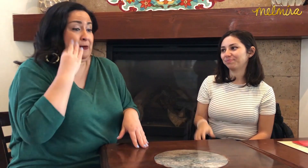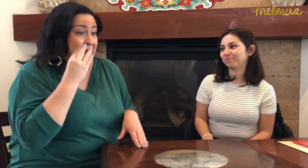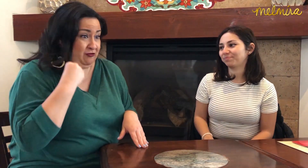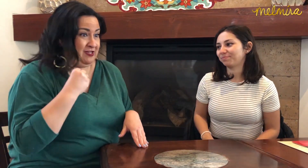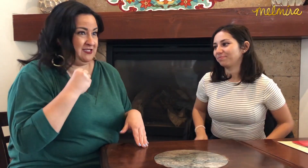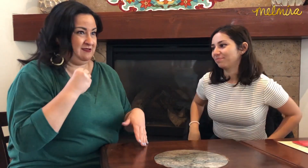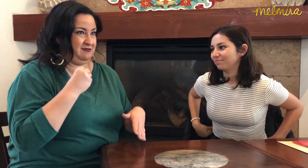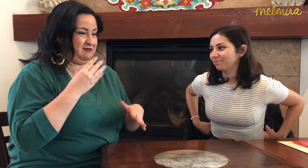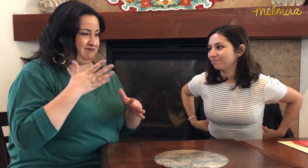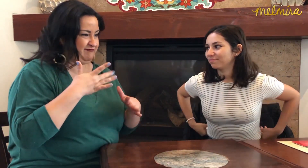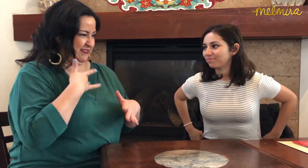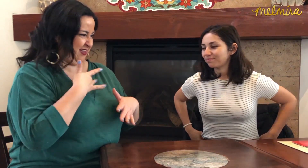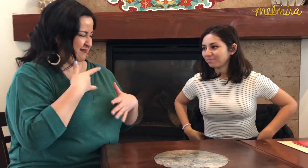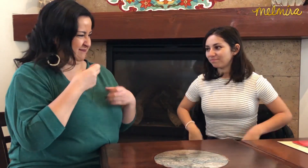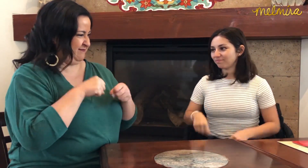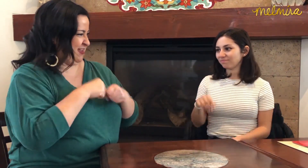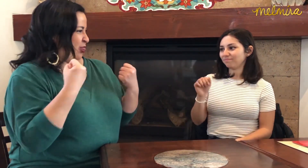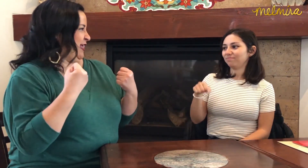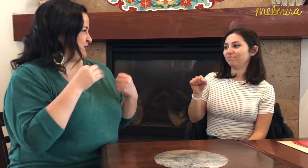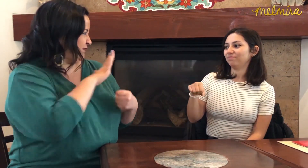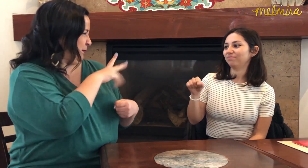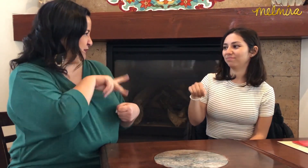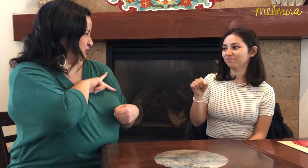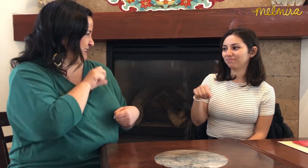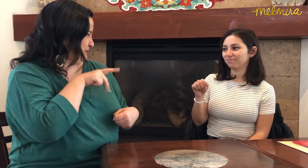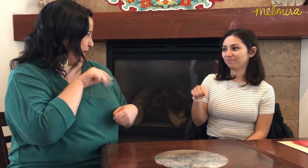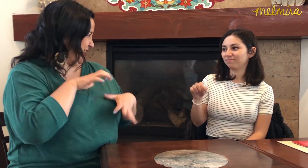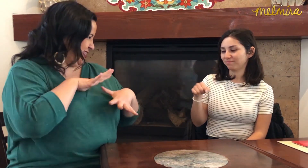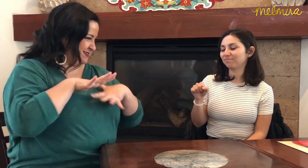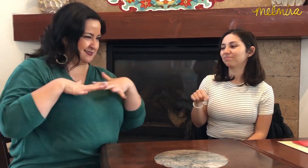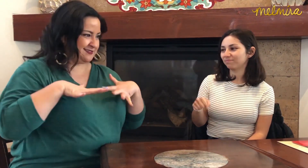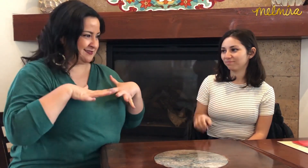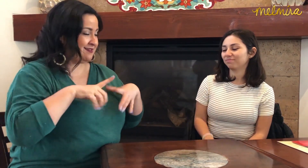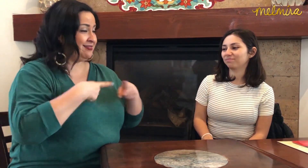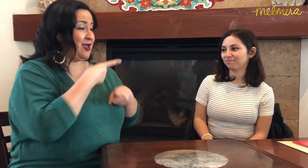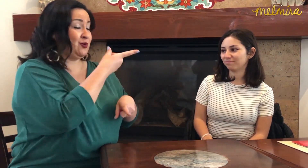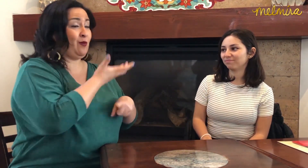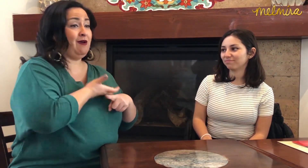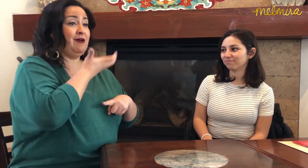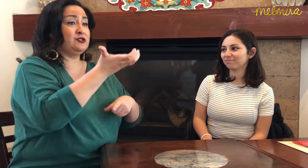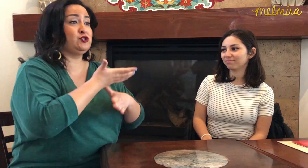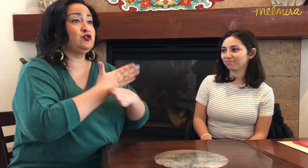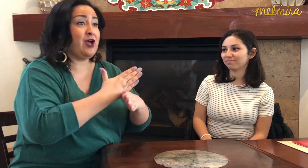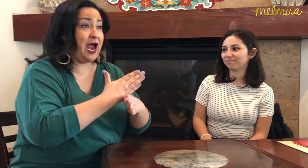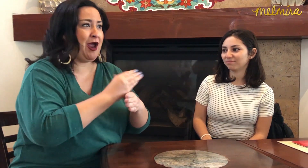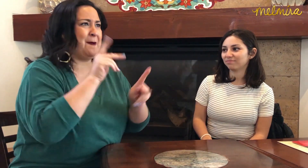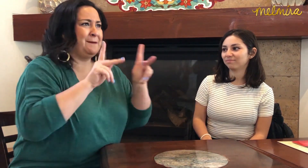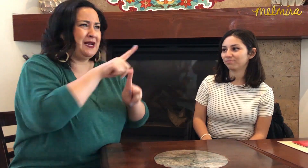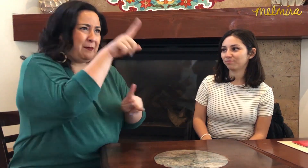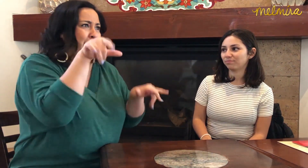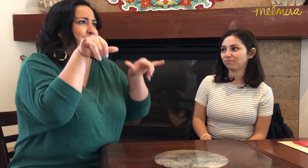You already experienced that violation of your personal space. Yes. And you opened up and you shared it,